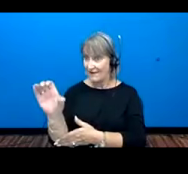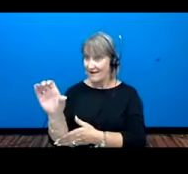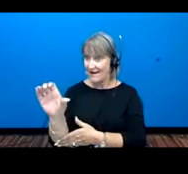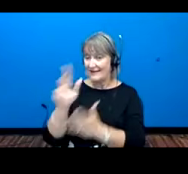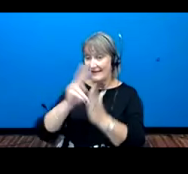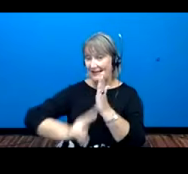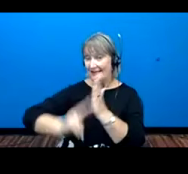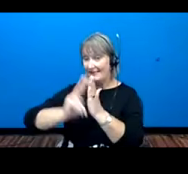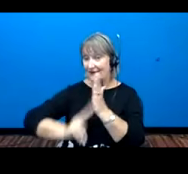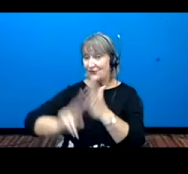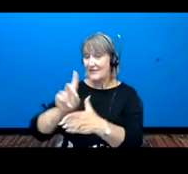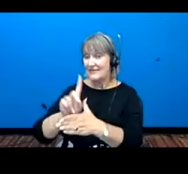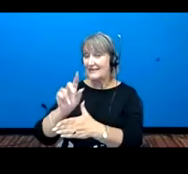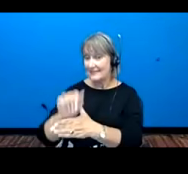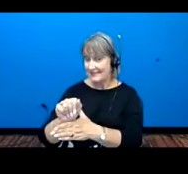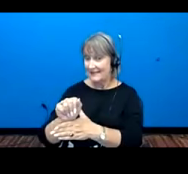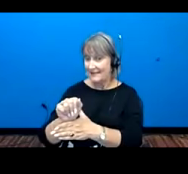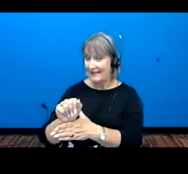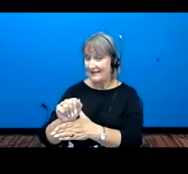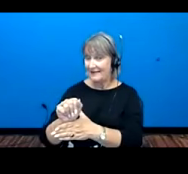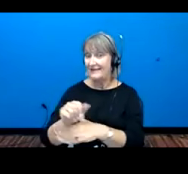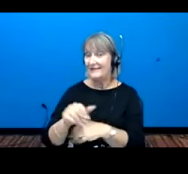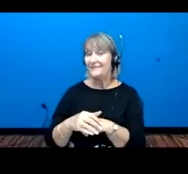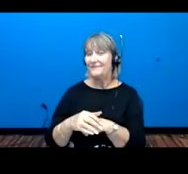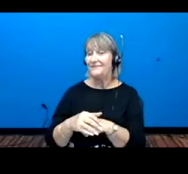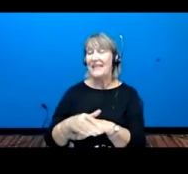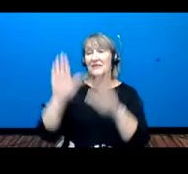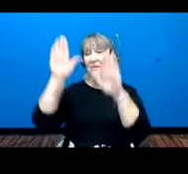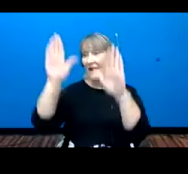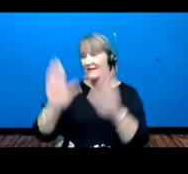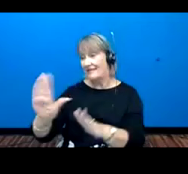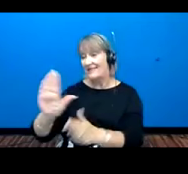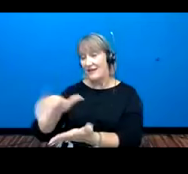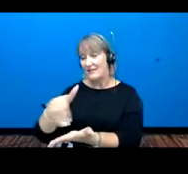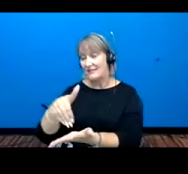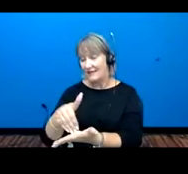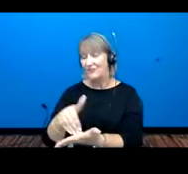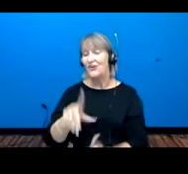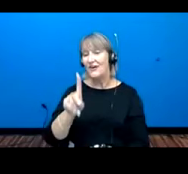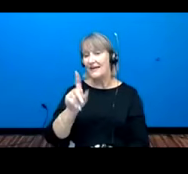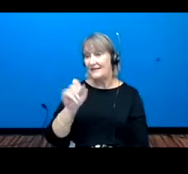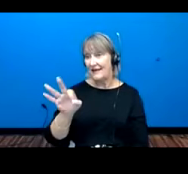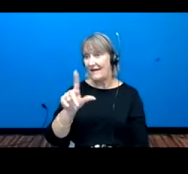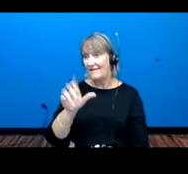and Disability Studies Group— amazing, that center— and then, of course, Deaf Link, yeah.